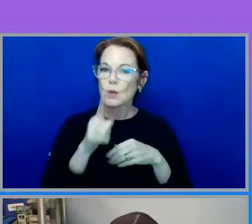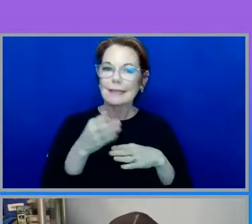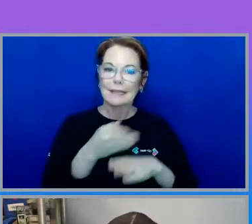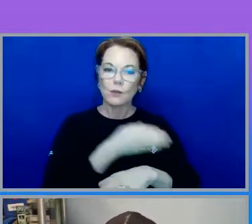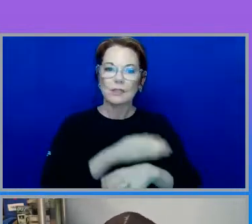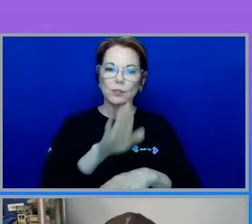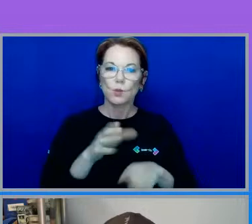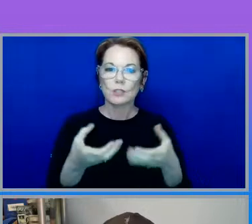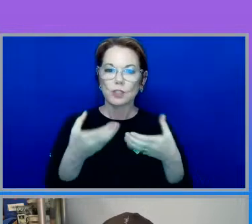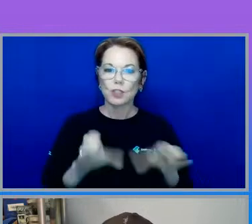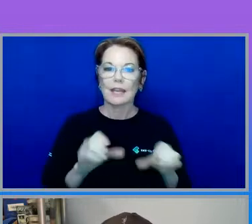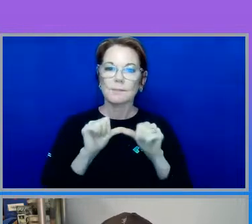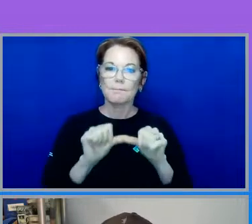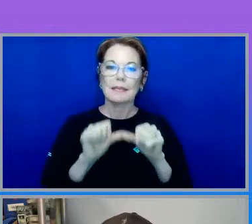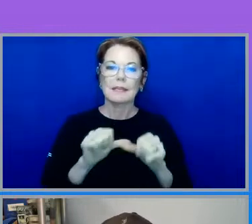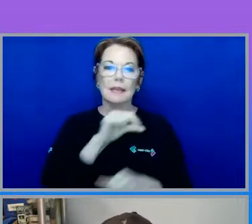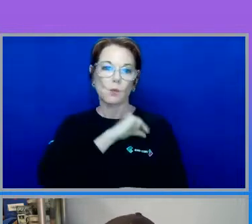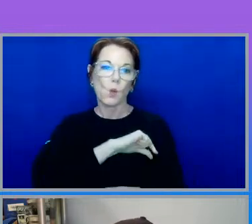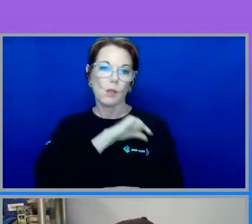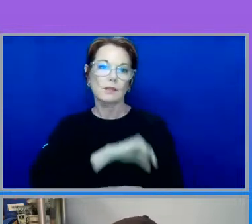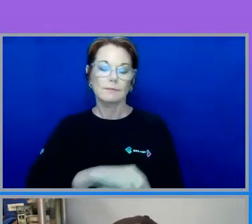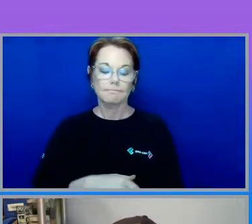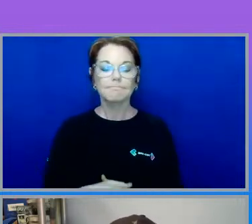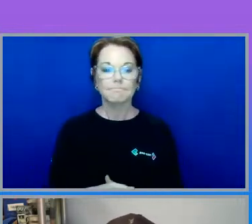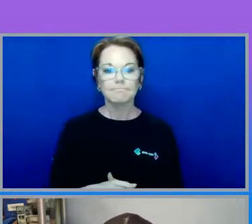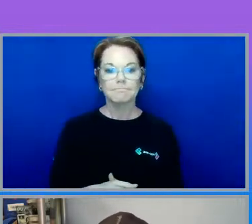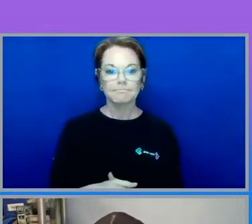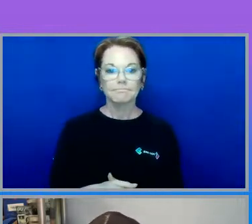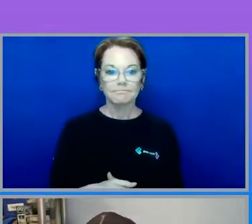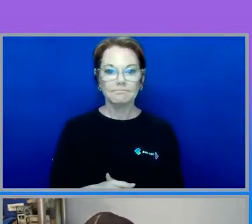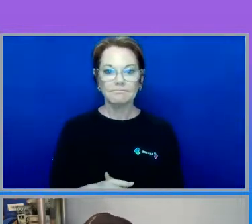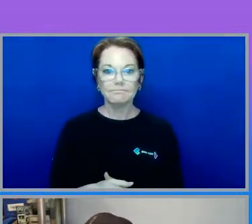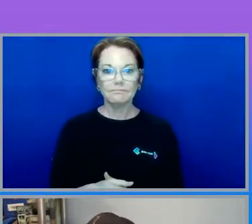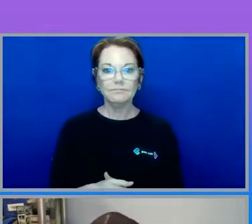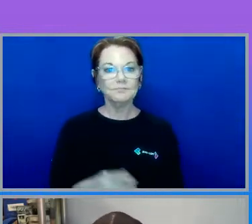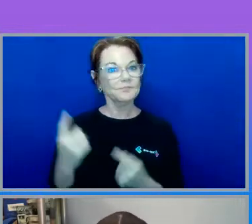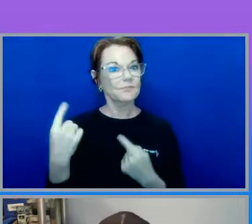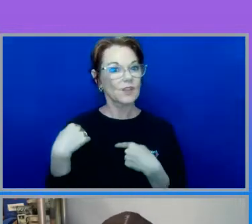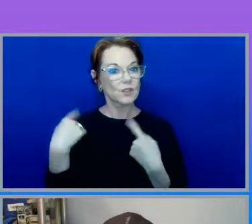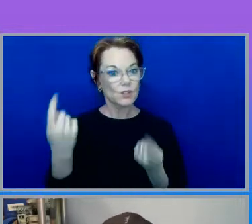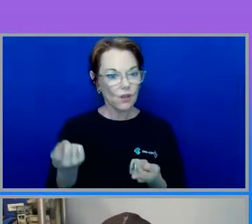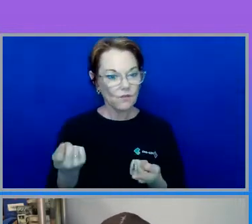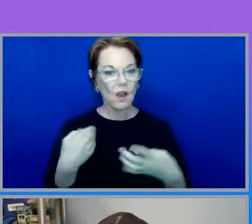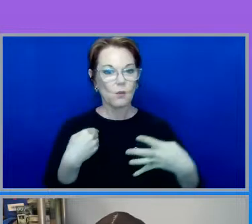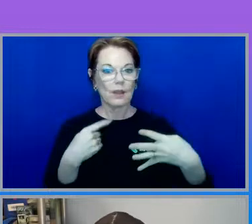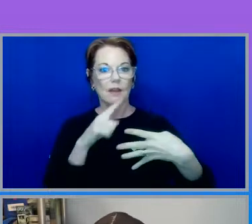increase your chances of maintaining quality, right? So